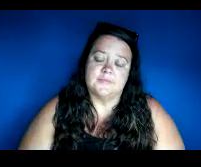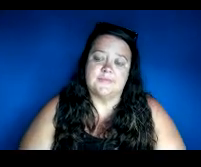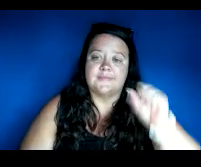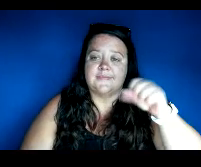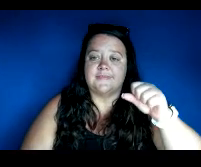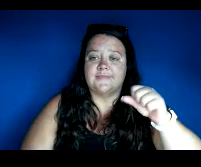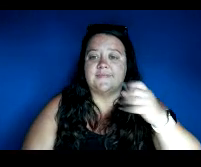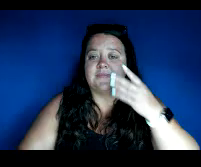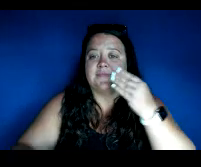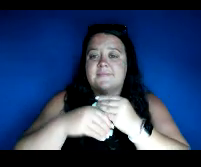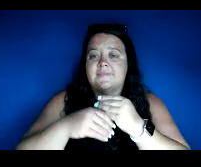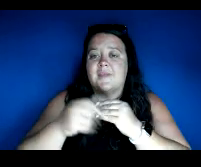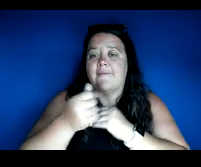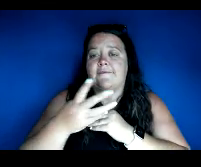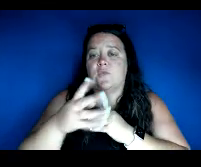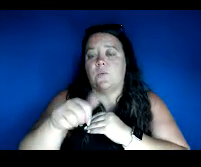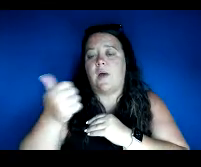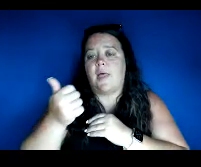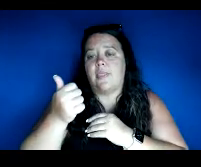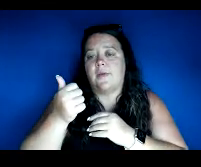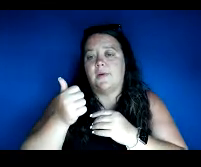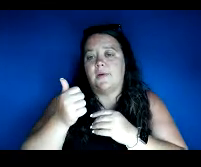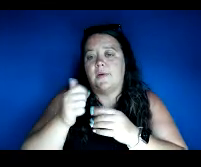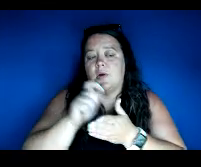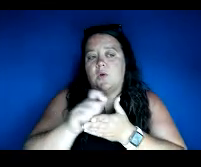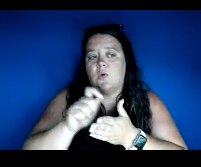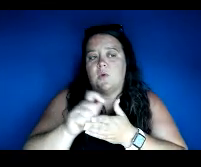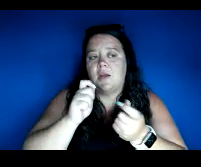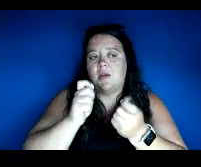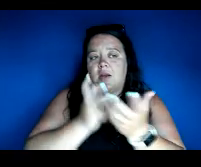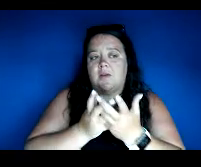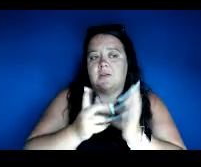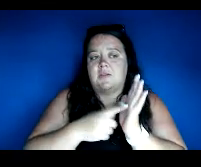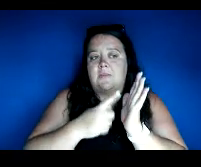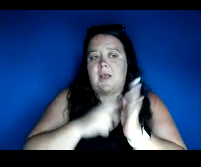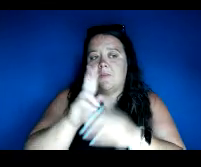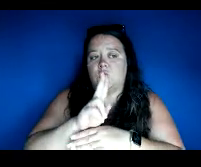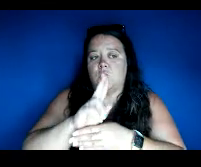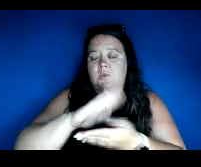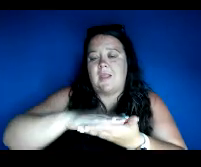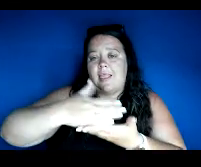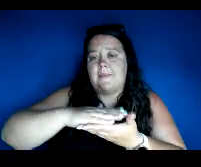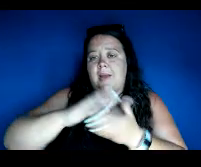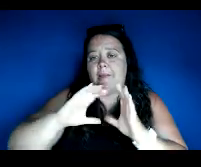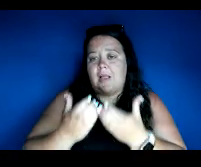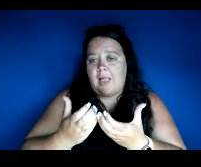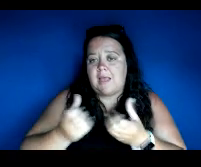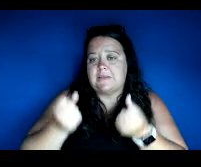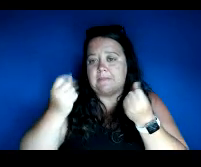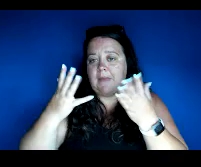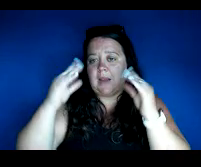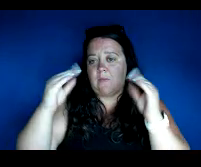note-taking assistance accommodations. So one is the use of a laptop in class. So a lot of professors, they have sort of an open policy